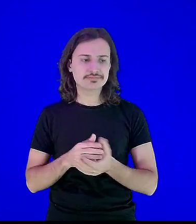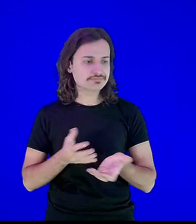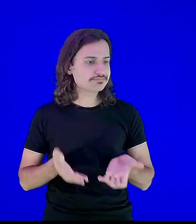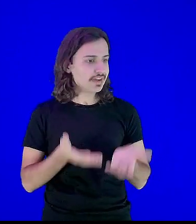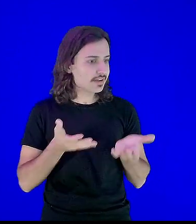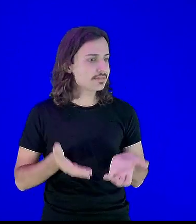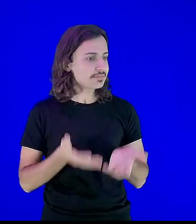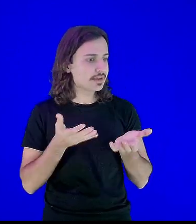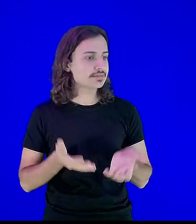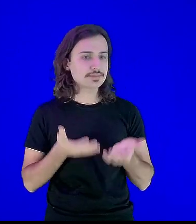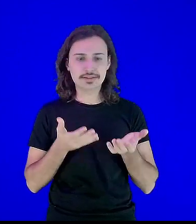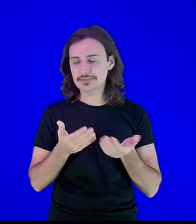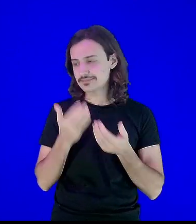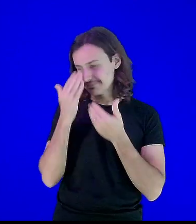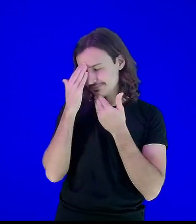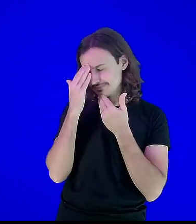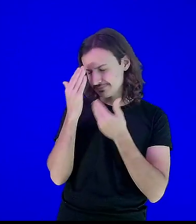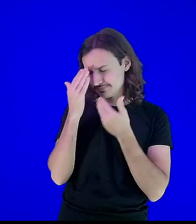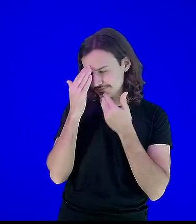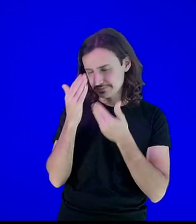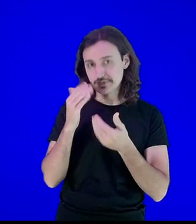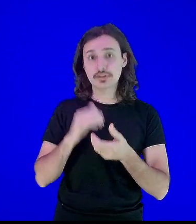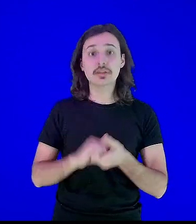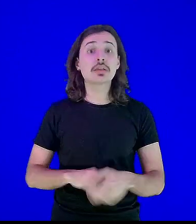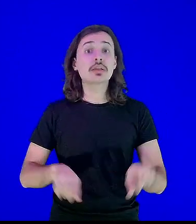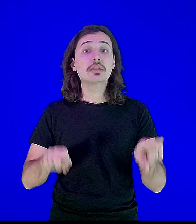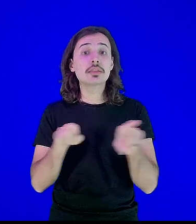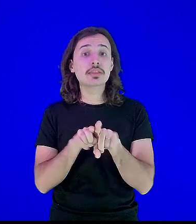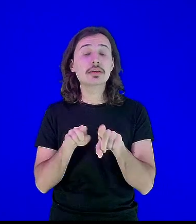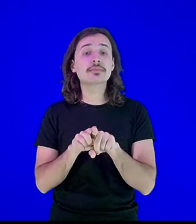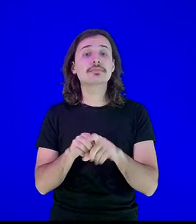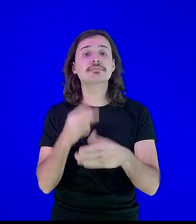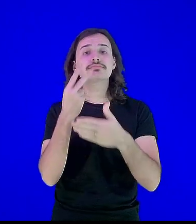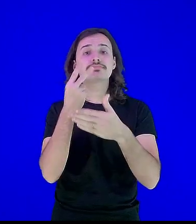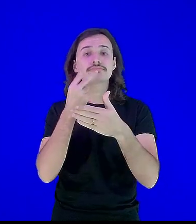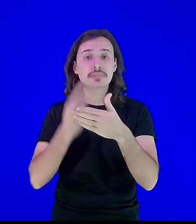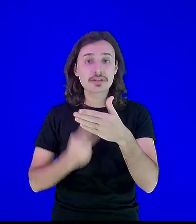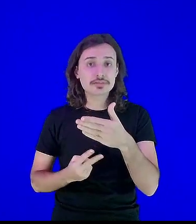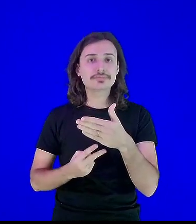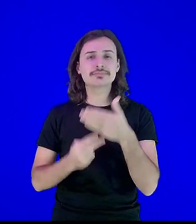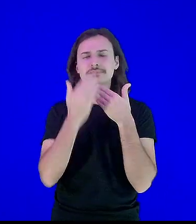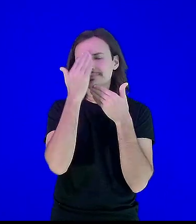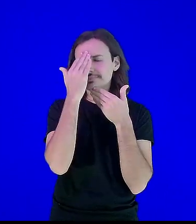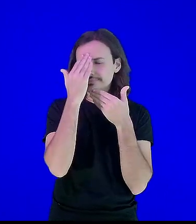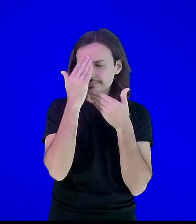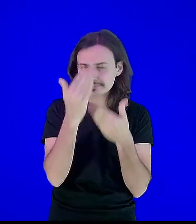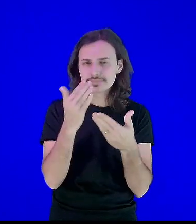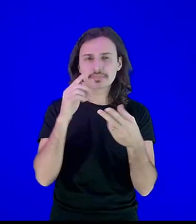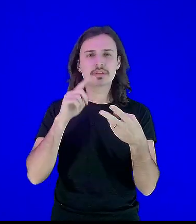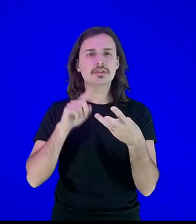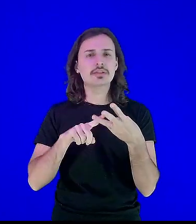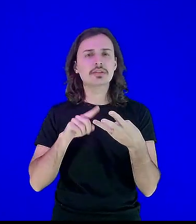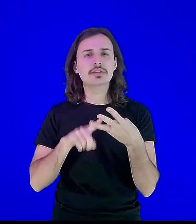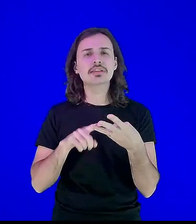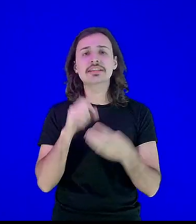also, I want to thanks Valerie and the Steve for building this amazing system and making---